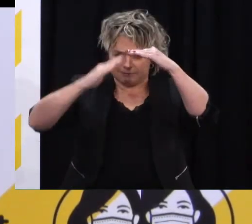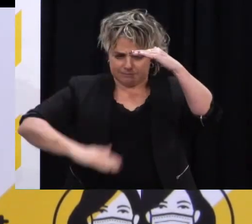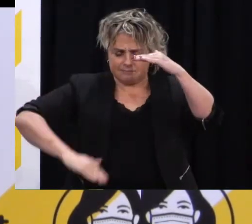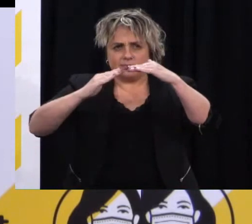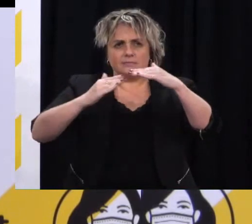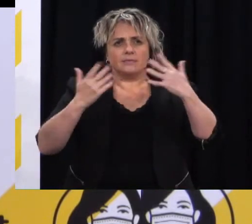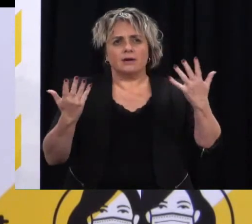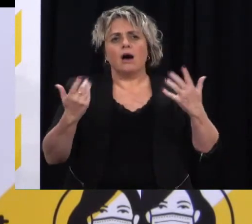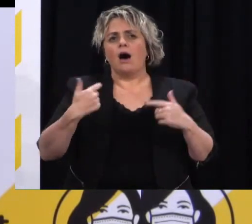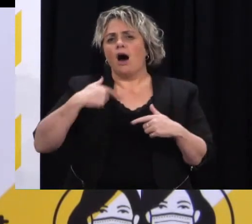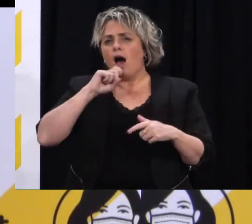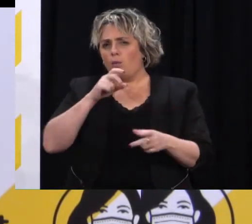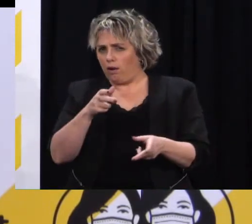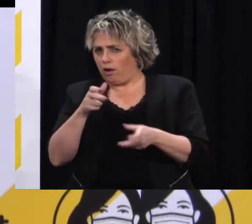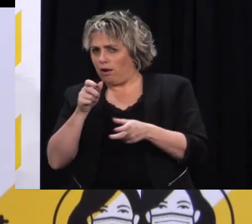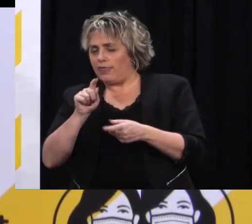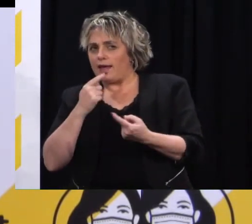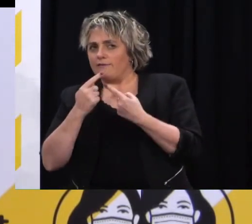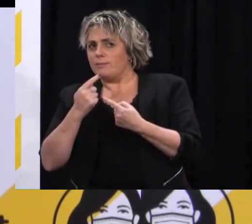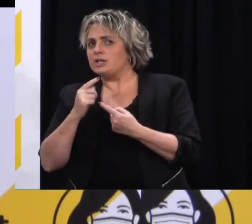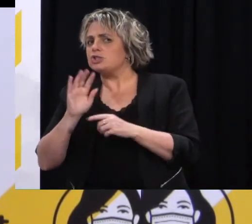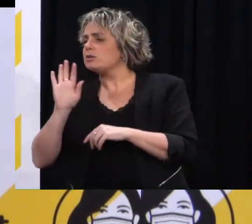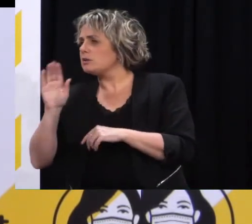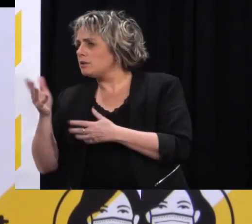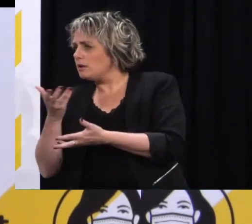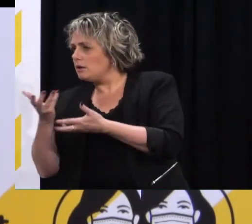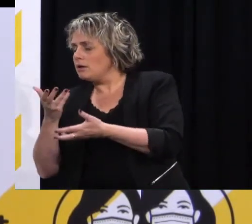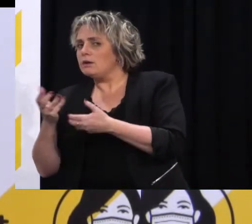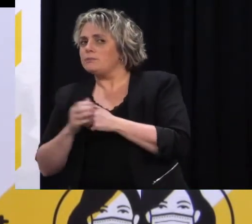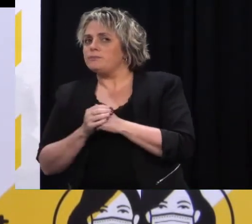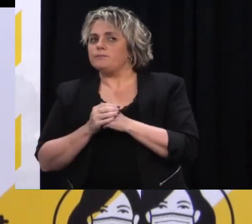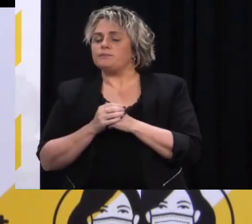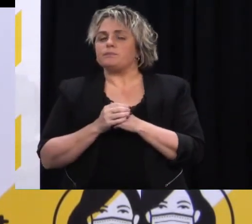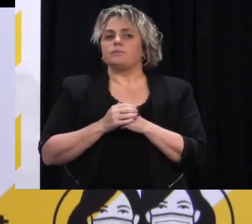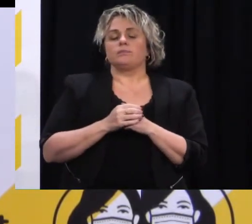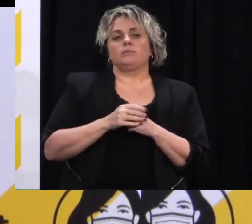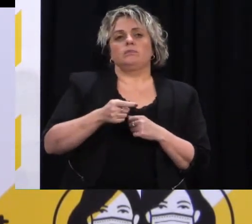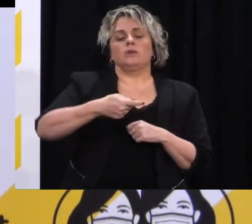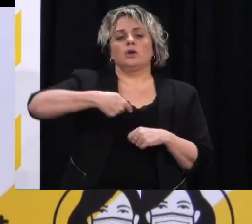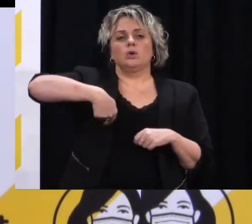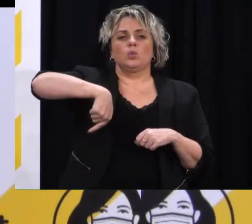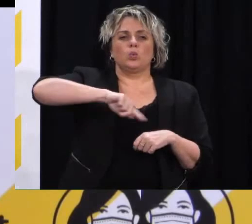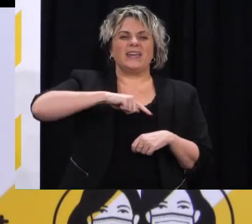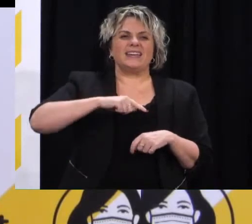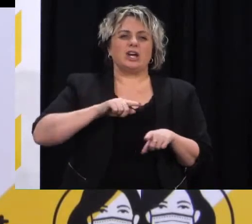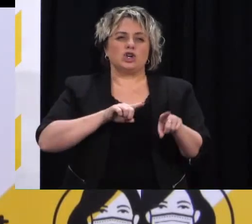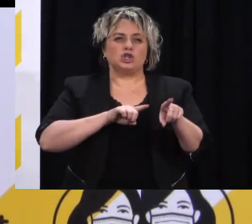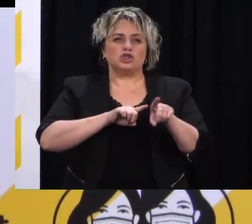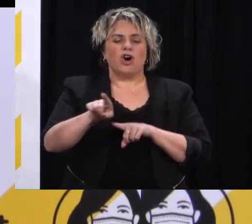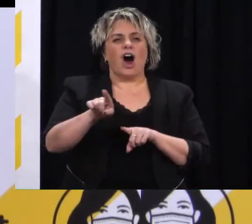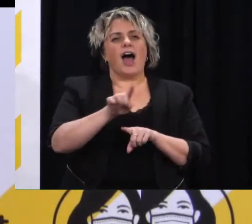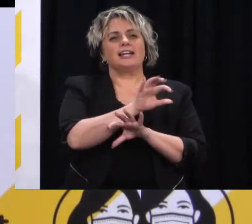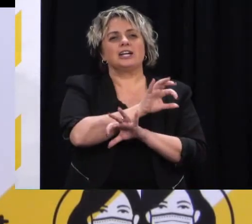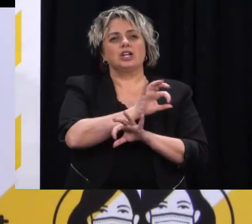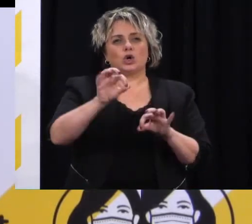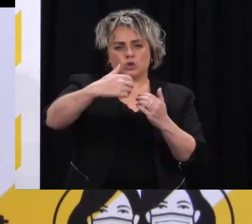you doing anything to adjust that? >> I'm not familiar with that exact boundary line. I'm